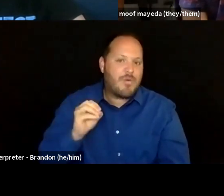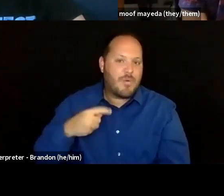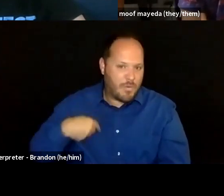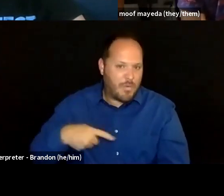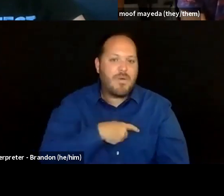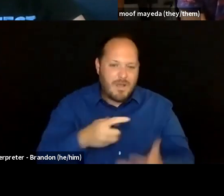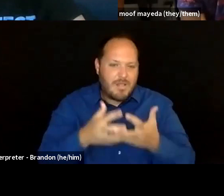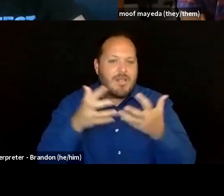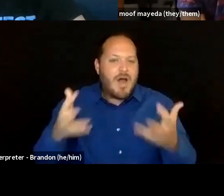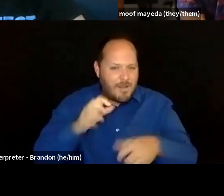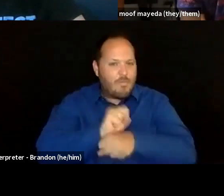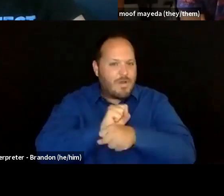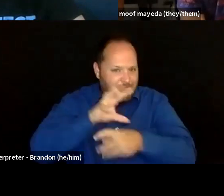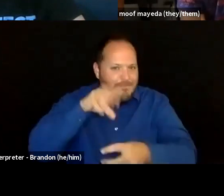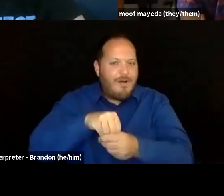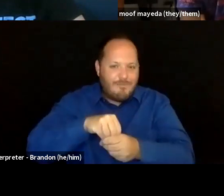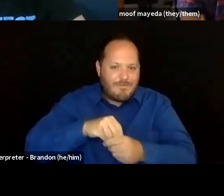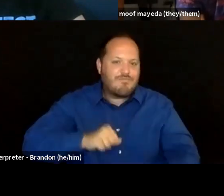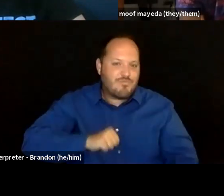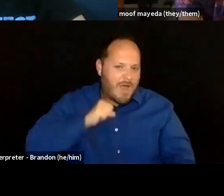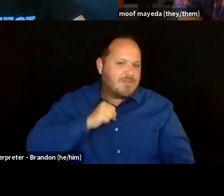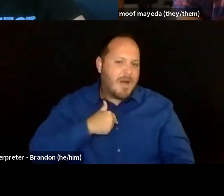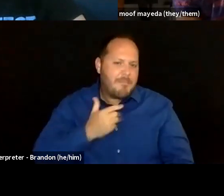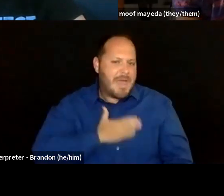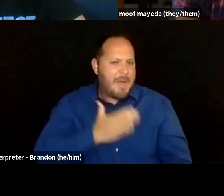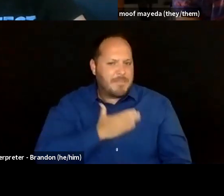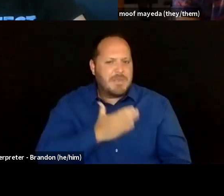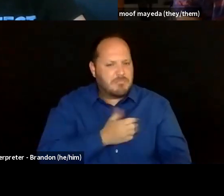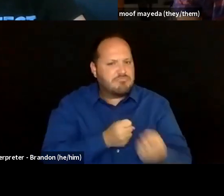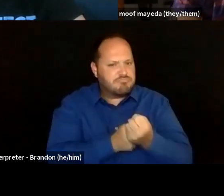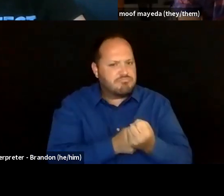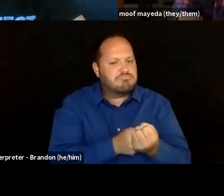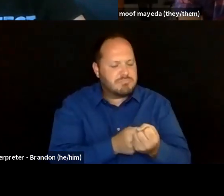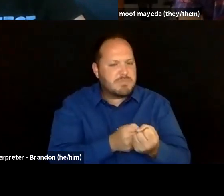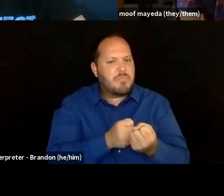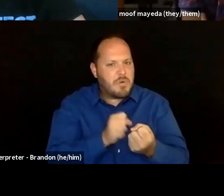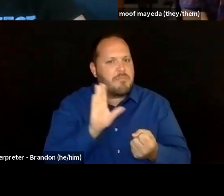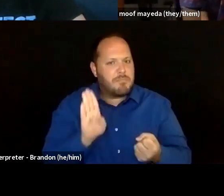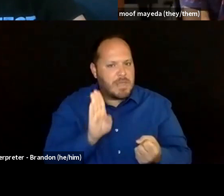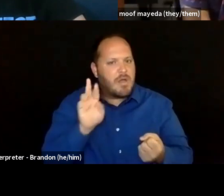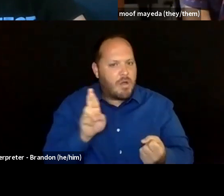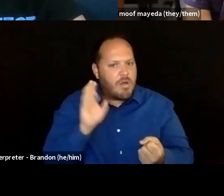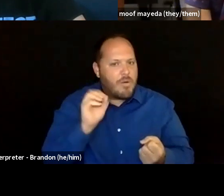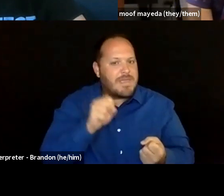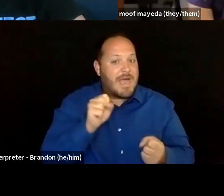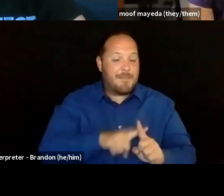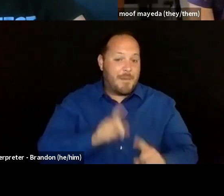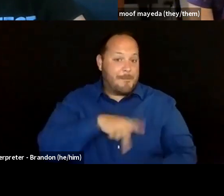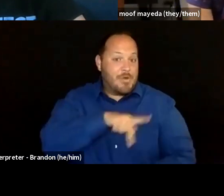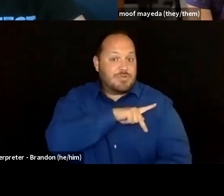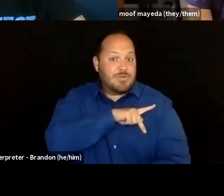I -- yeah it was the first Pride parade in Douglas County, I got